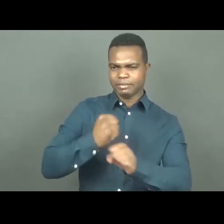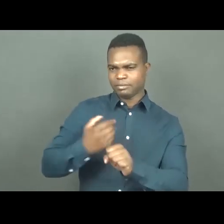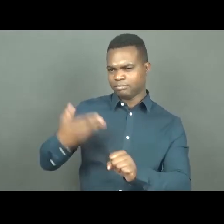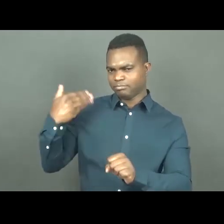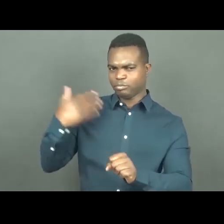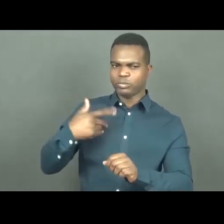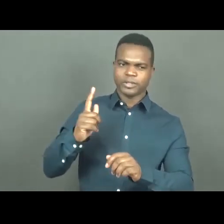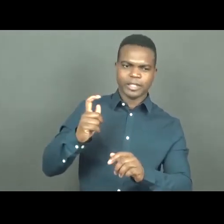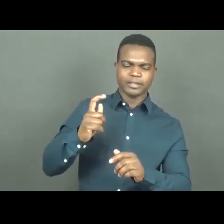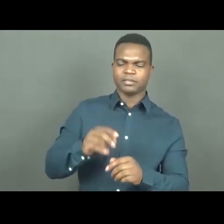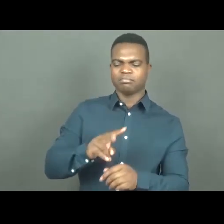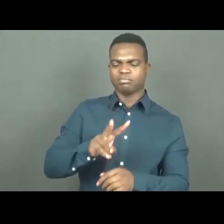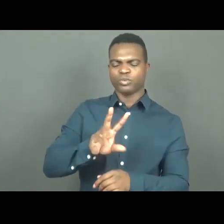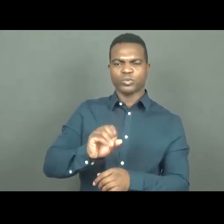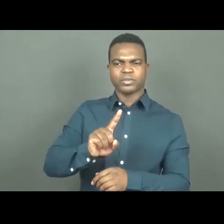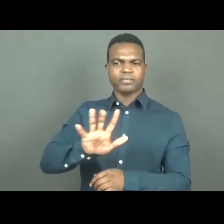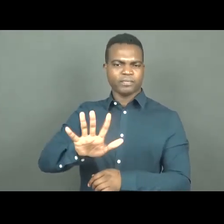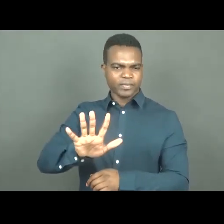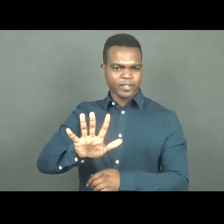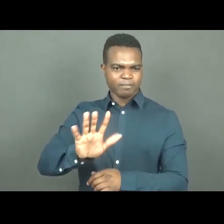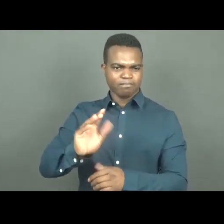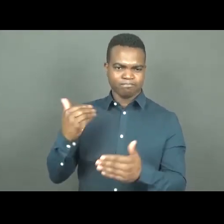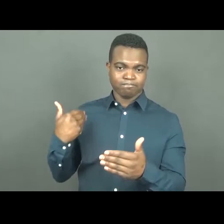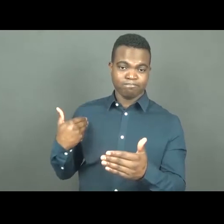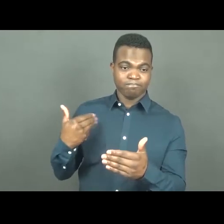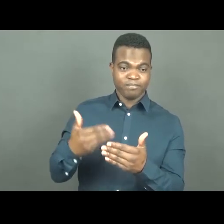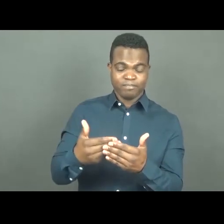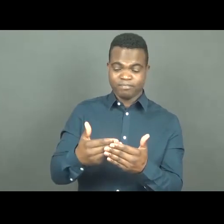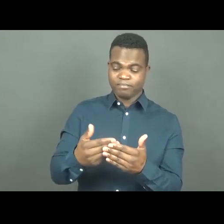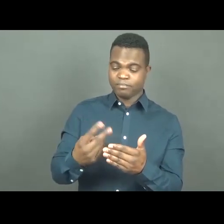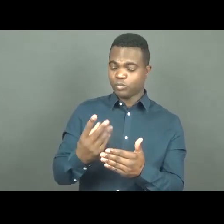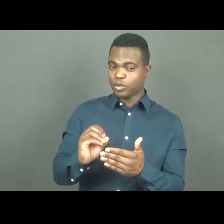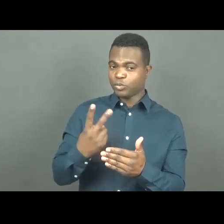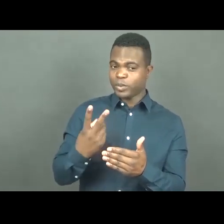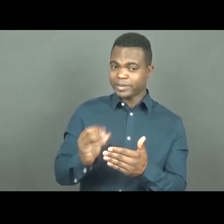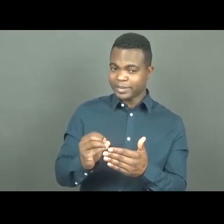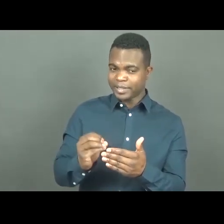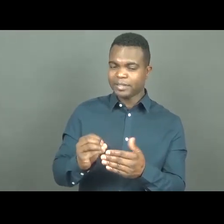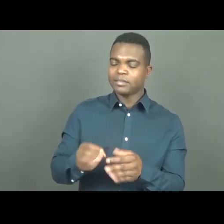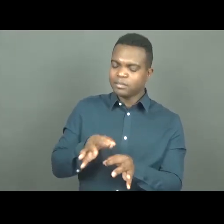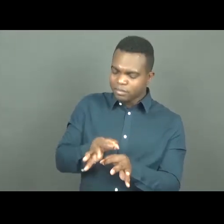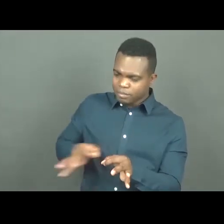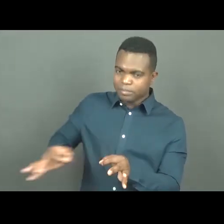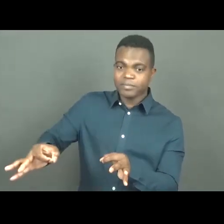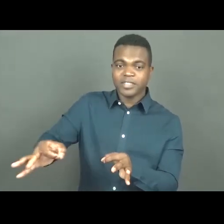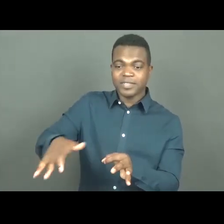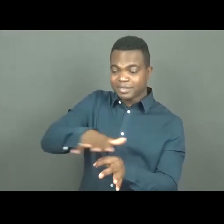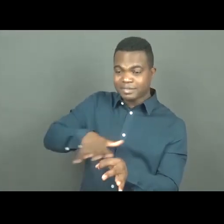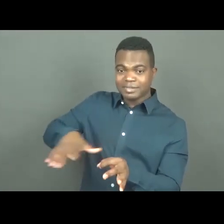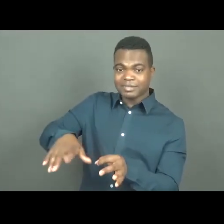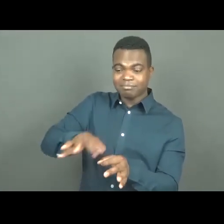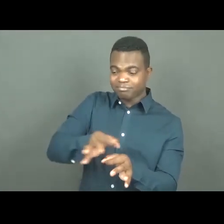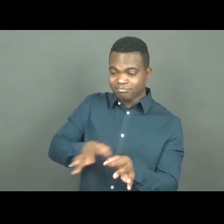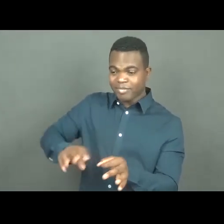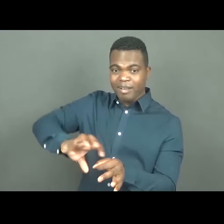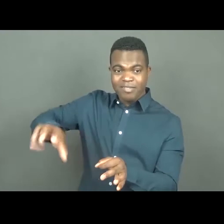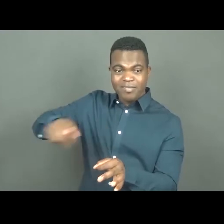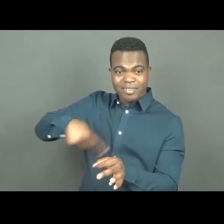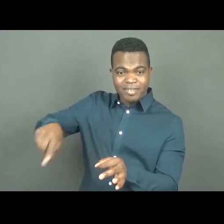has held census for the last five or six years, have used the WGSS the short, six questions. So,